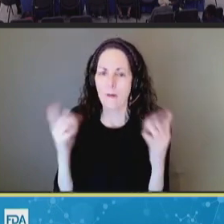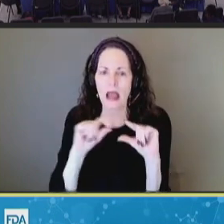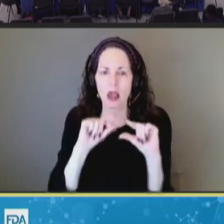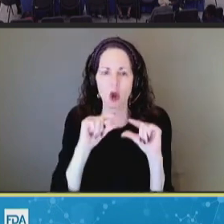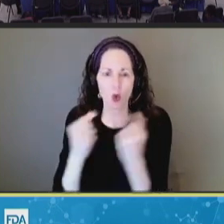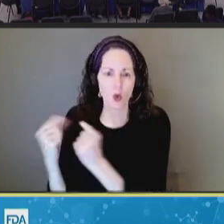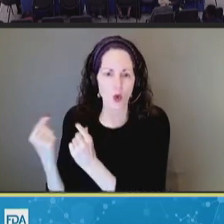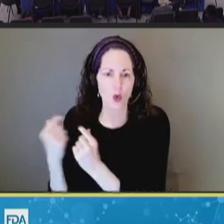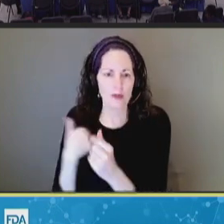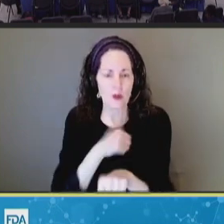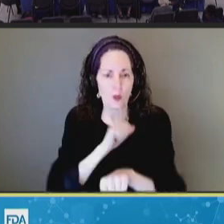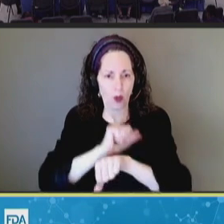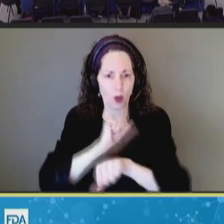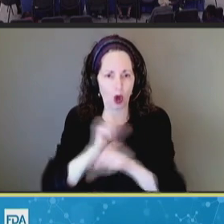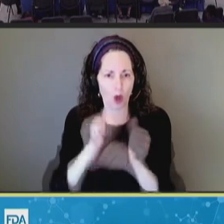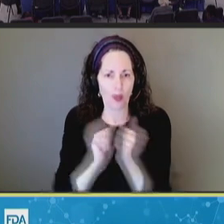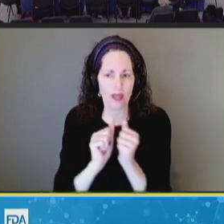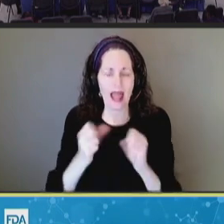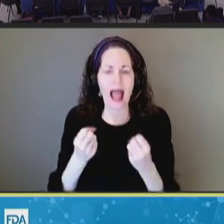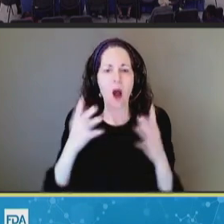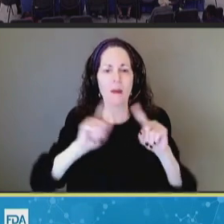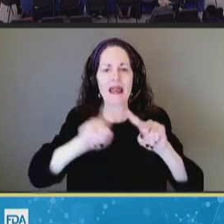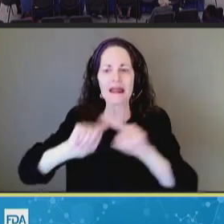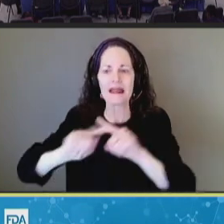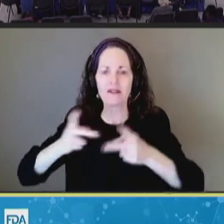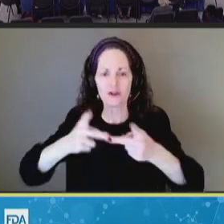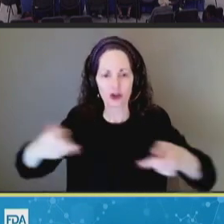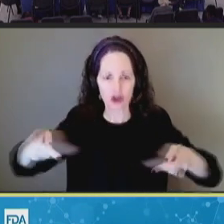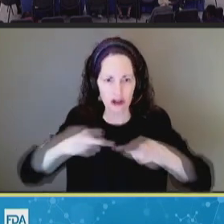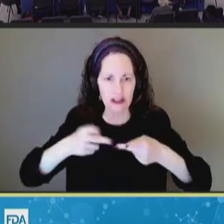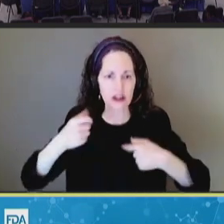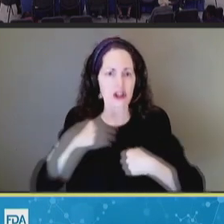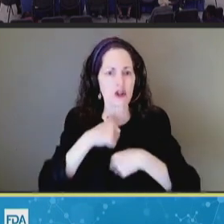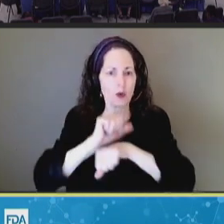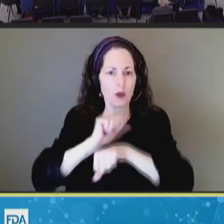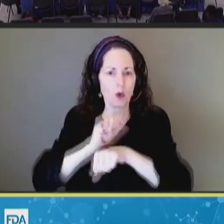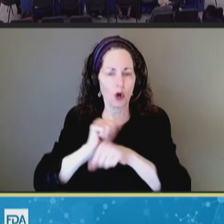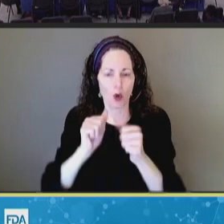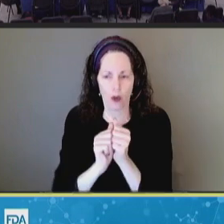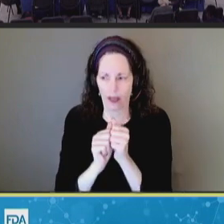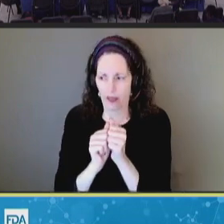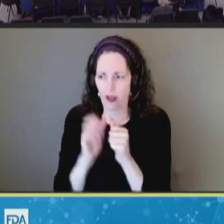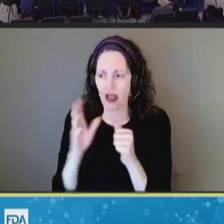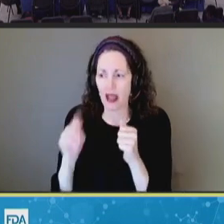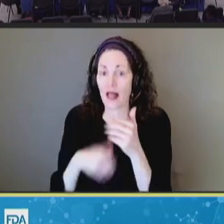how many jurisdictions we work with. And I'll show -- in the next slide, I'll provide kind of how